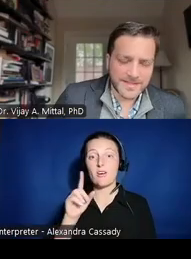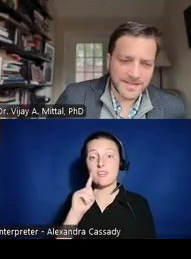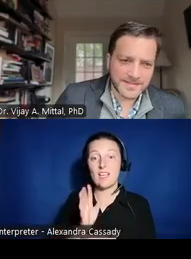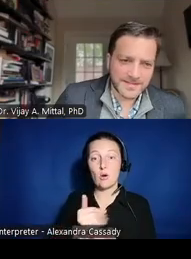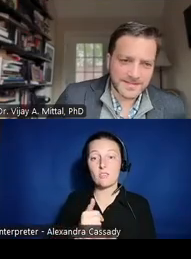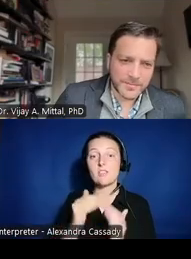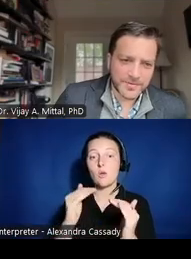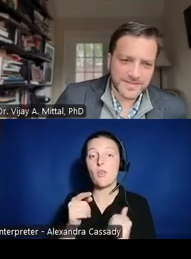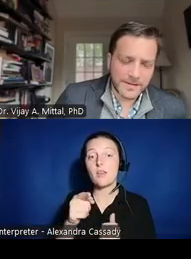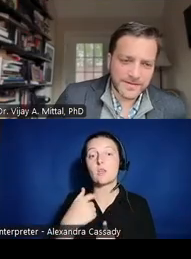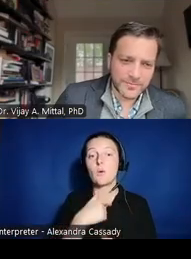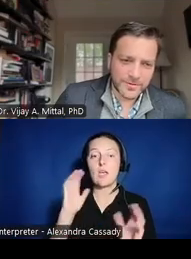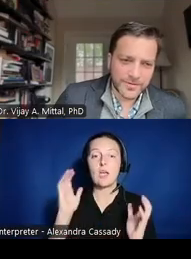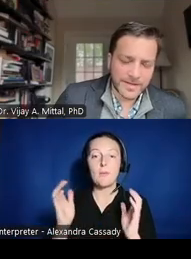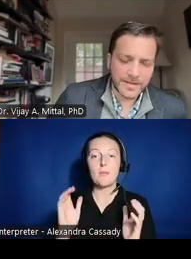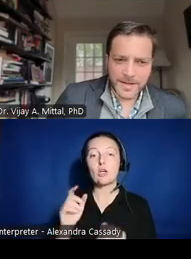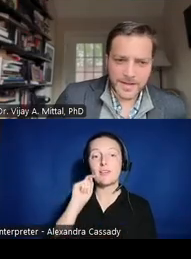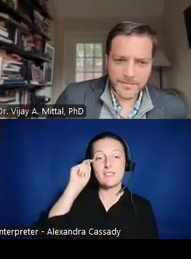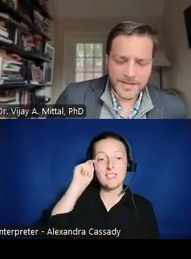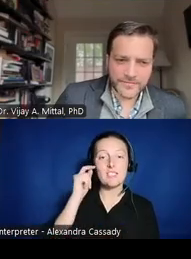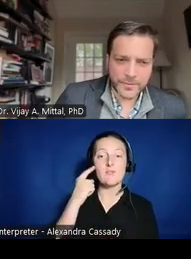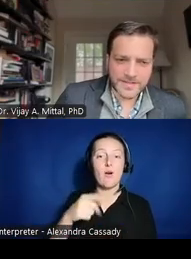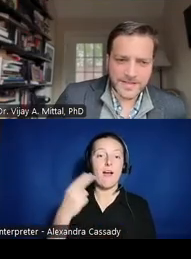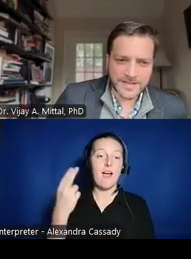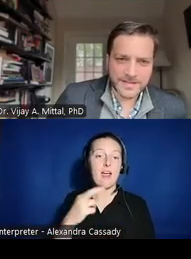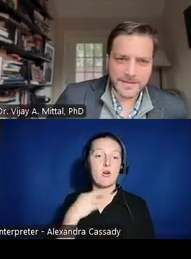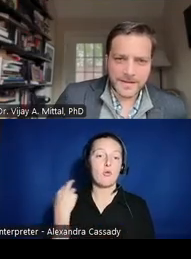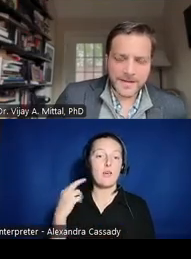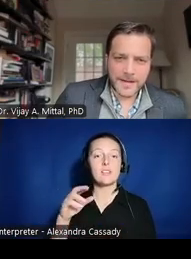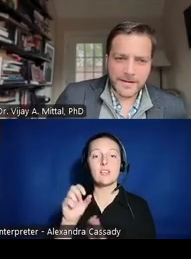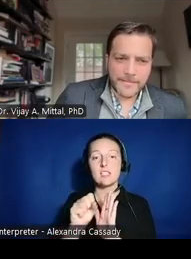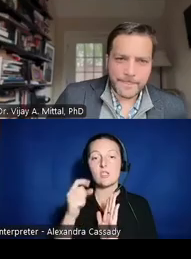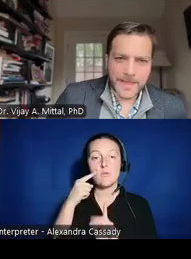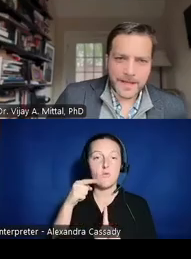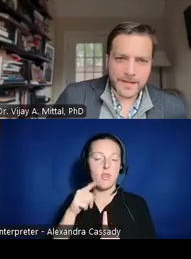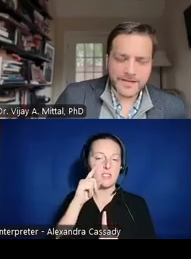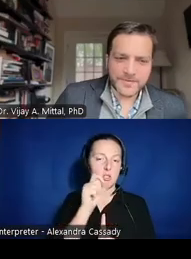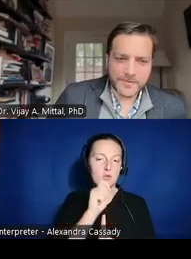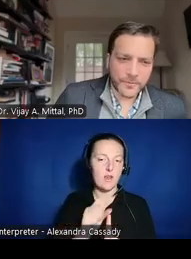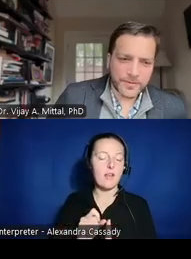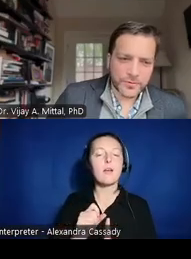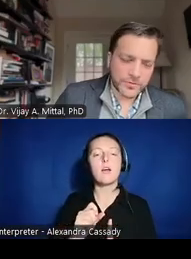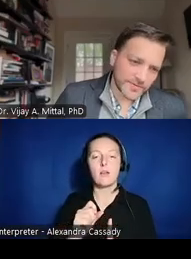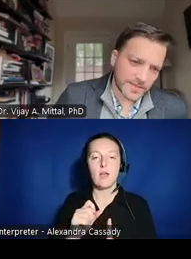in this case, schizotypical personality disorder at ages 14 to 18. Um, this was before the prodal